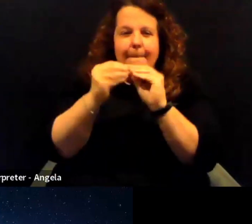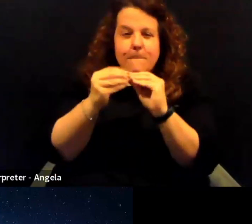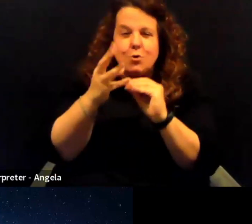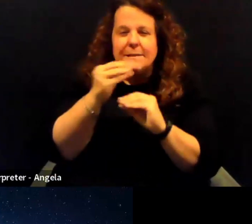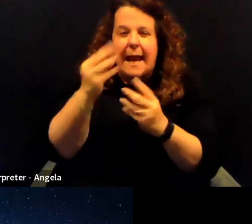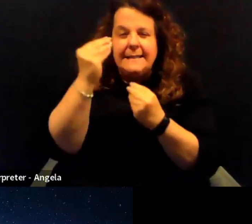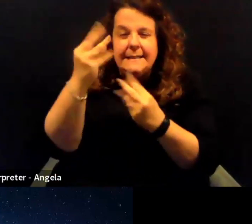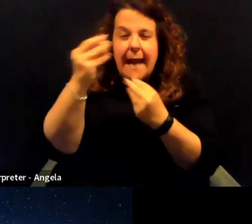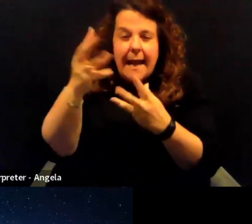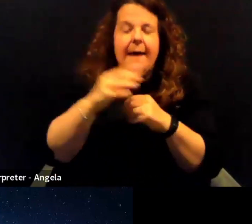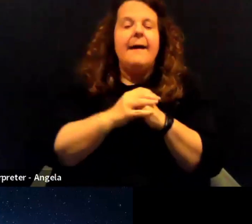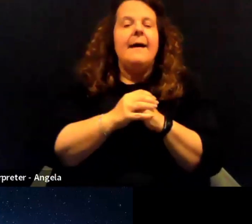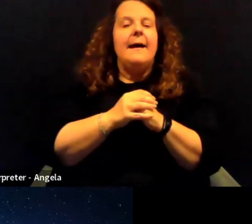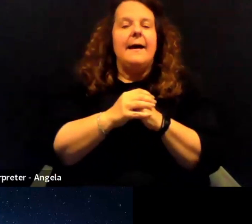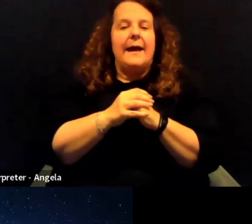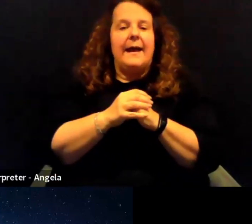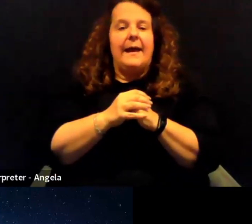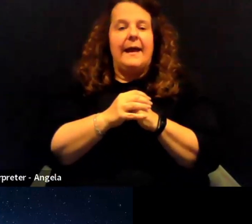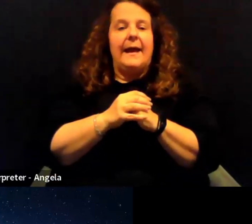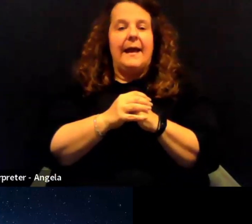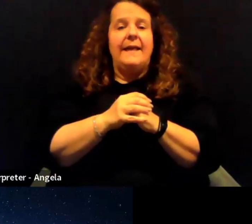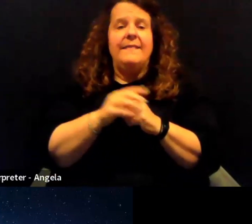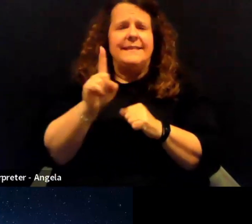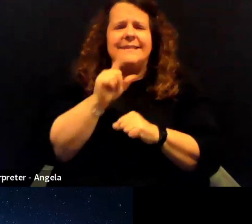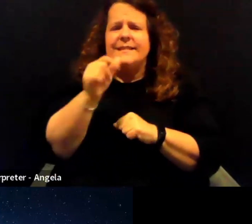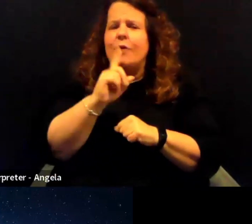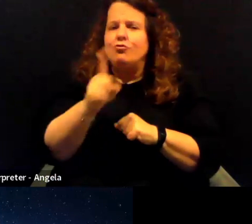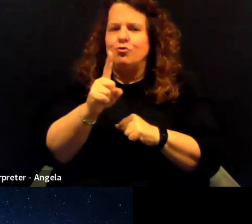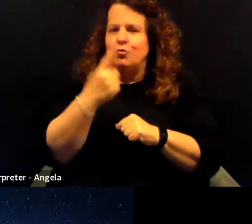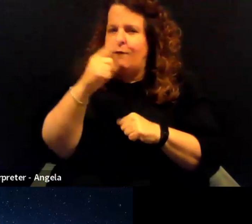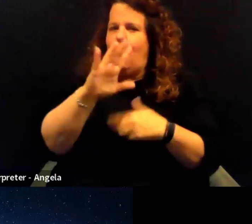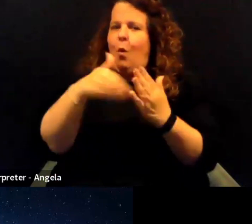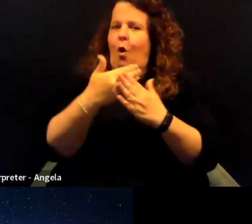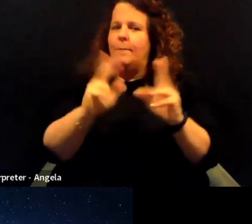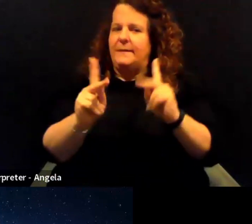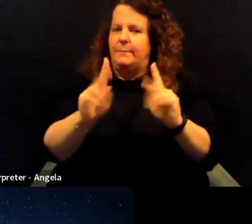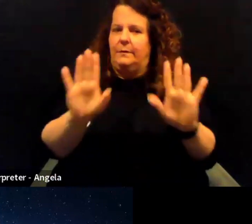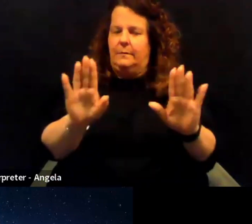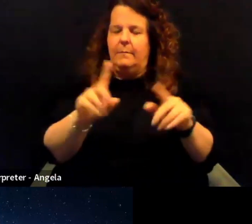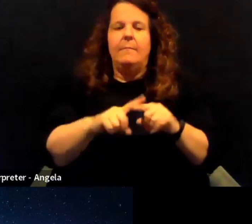and , and I know this is not true for all. And when we look at specifically